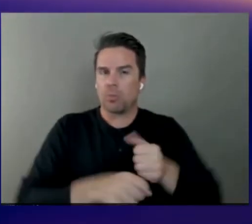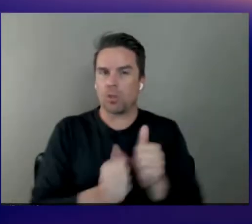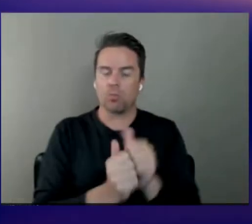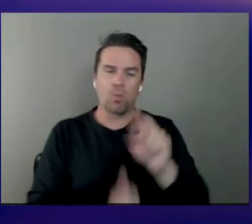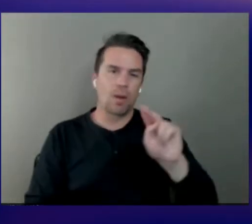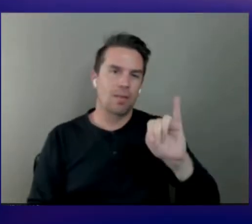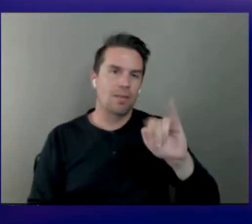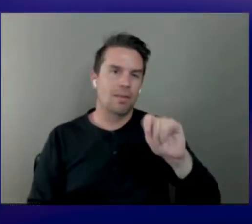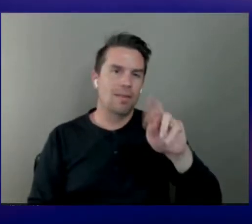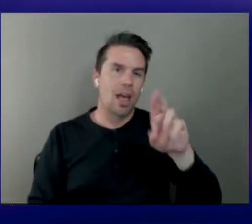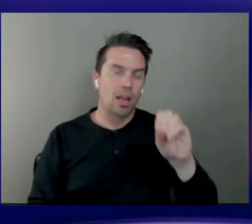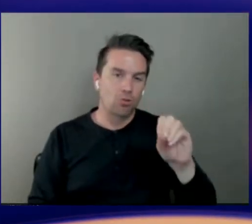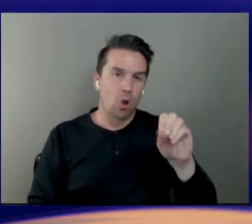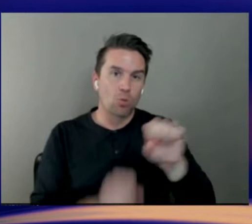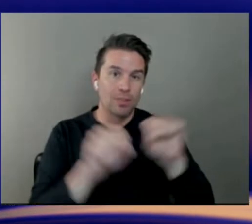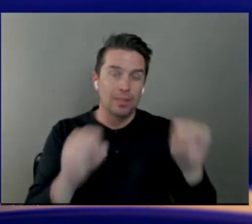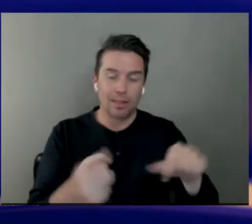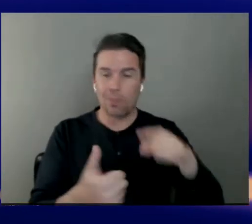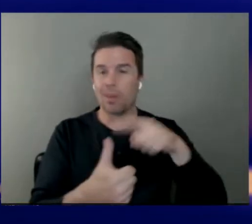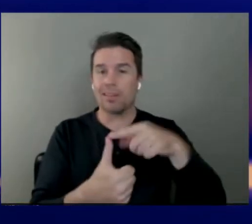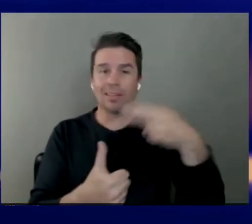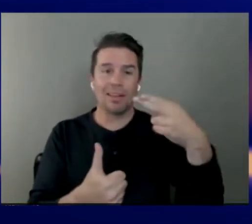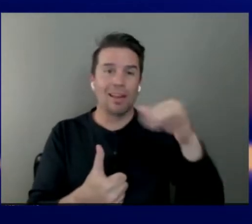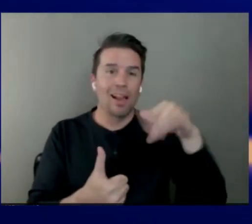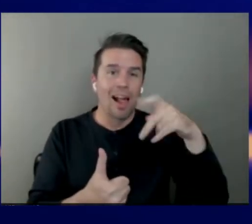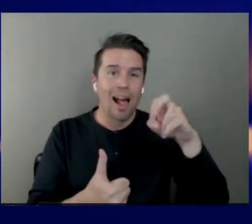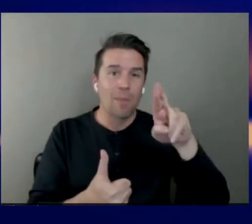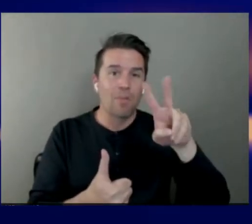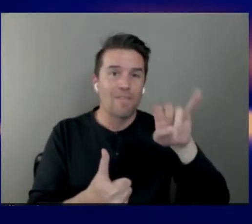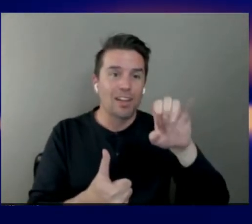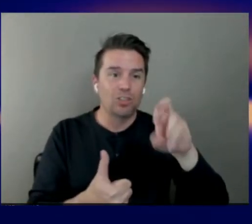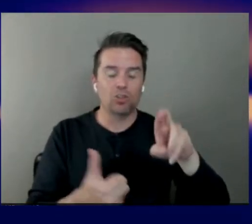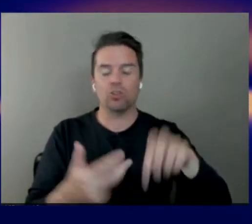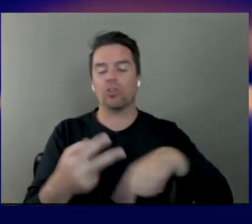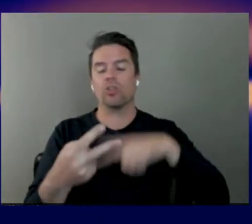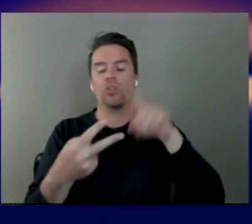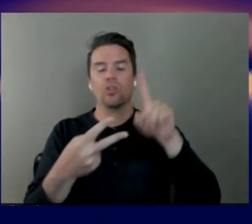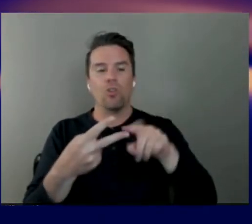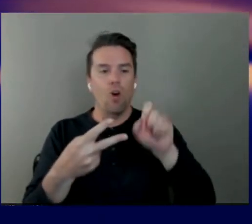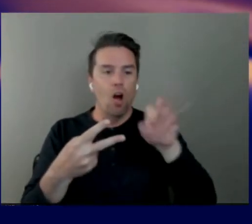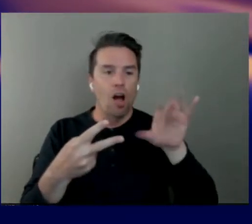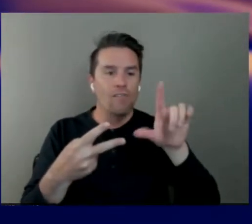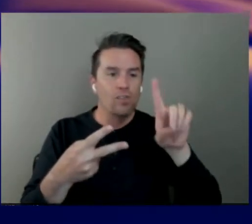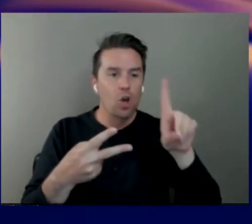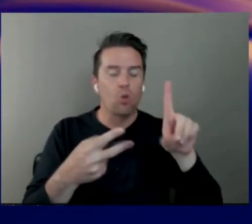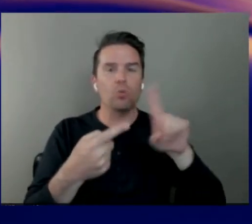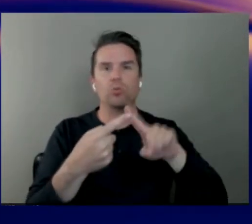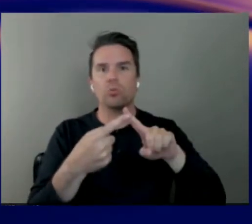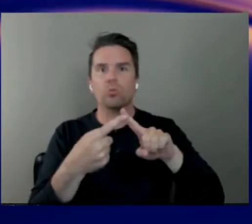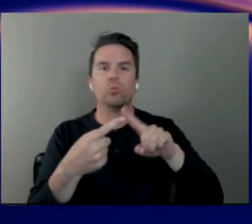It's the offloads that we do onto the IO card, as well as security 'cause security tasks can actually,